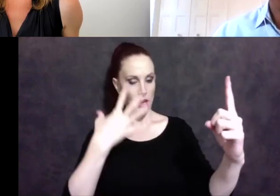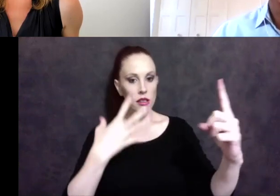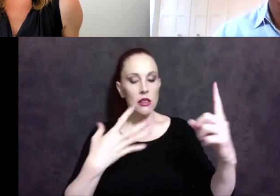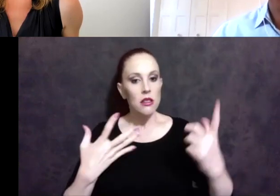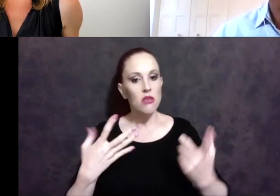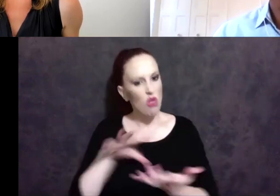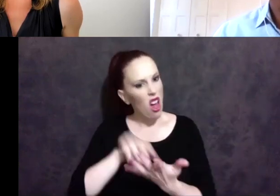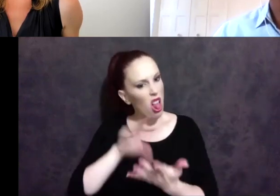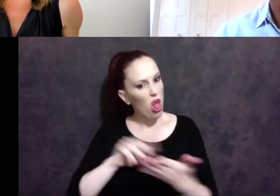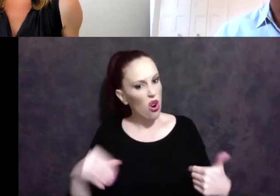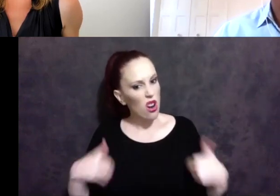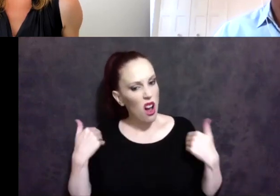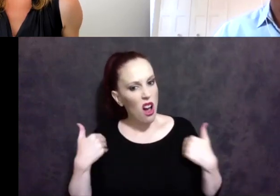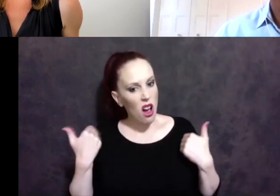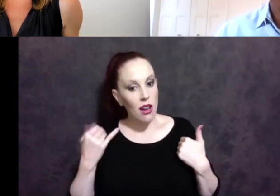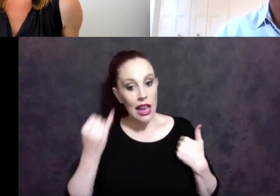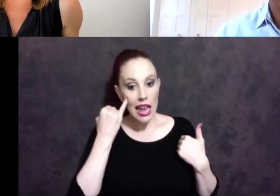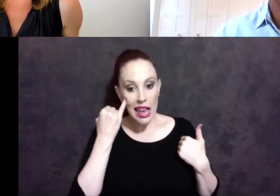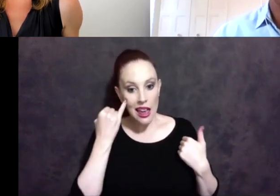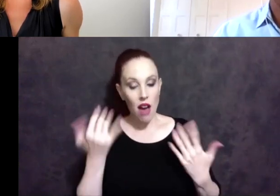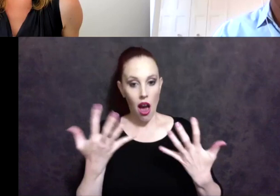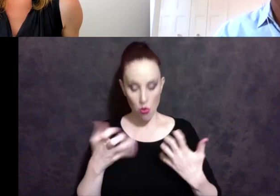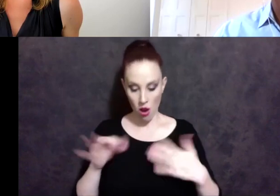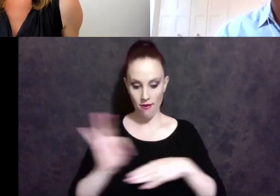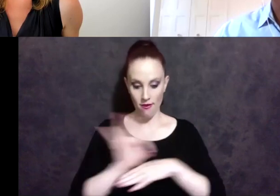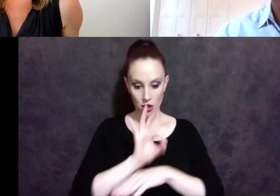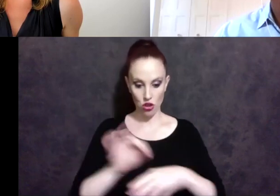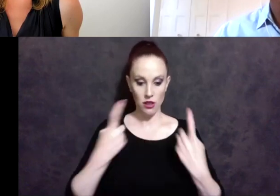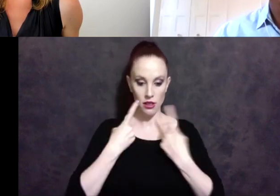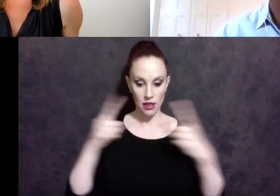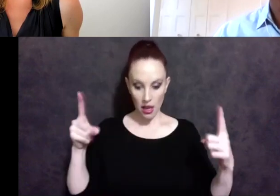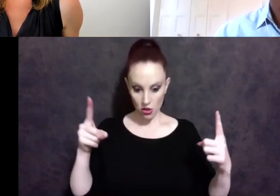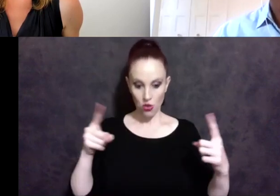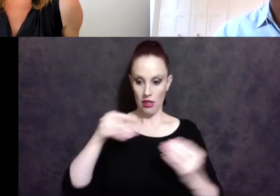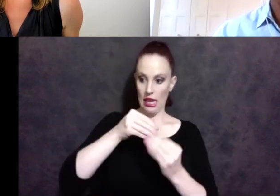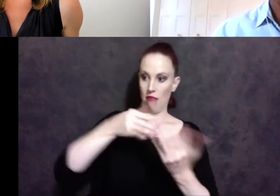age, that if I wanted to function to be successful and navigate in society, I had to learn to